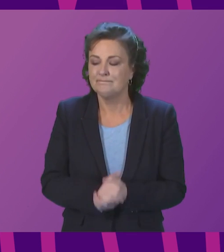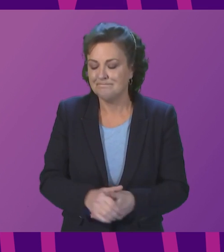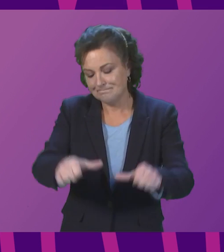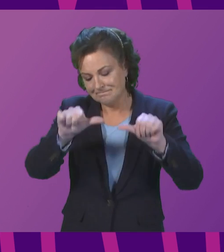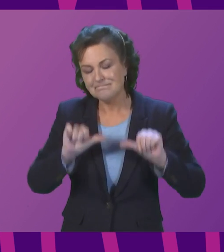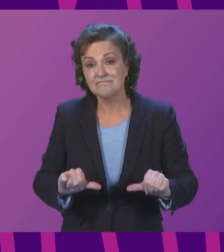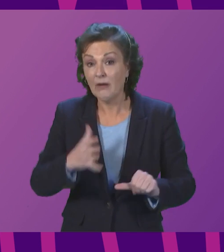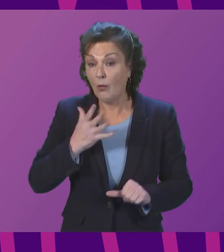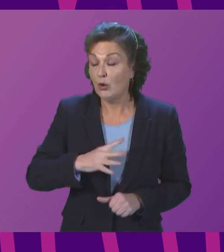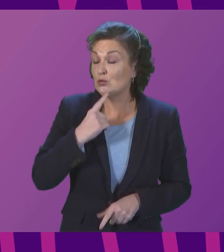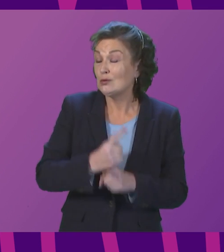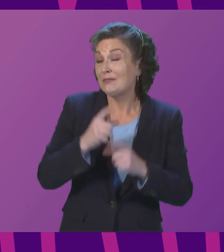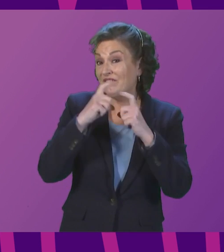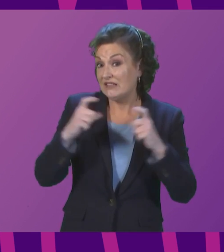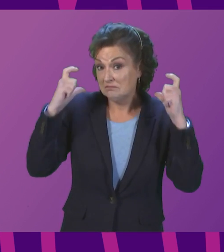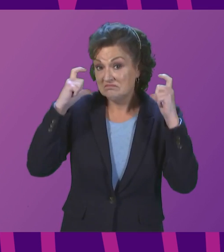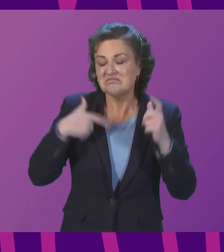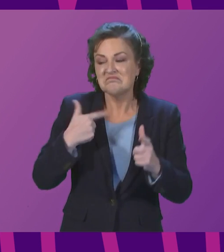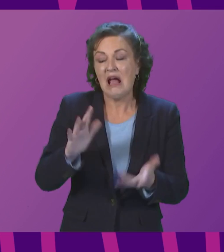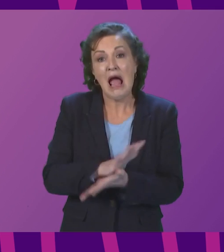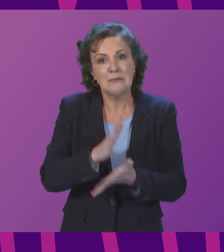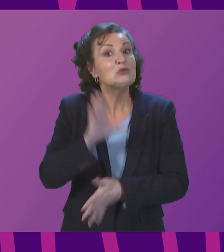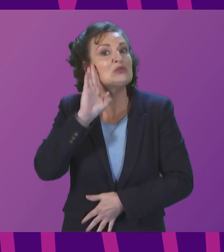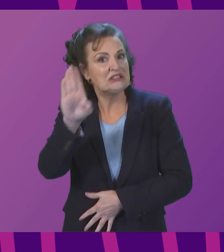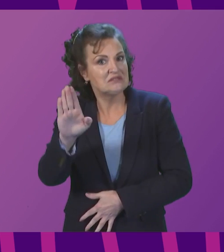I welcome the development on the wearing of face masks, but, after almost two years, it